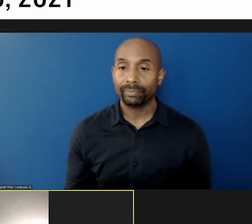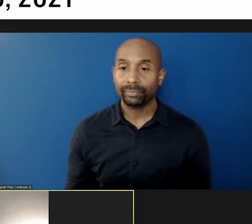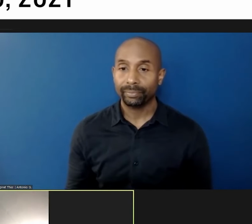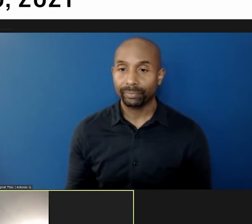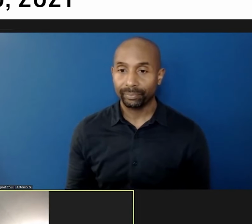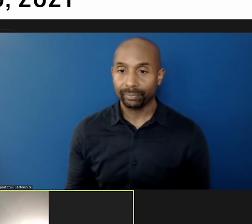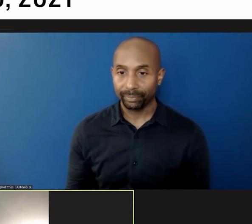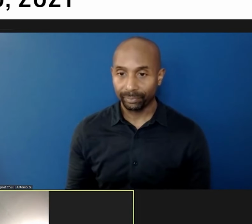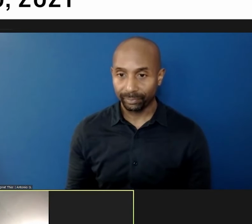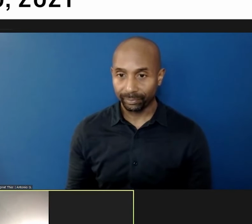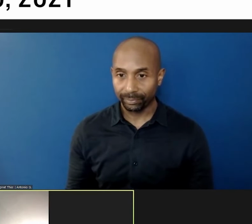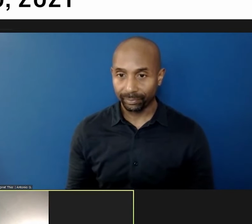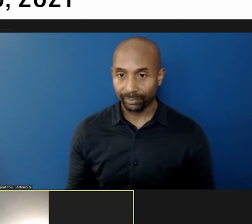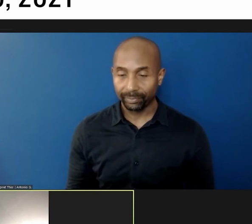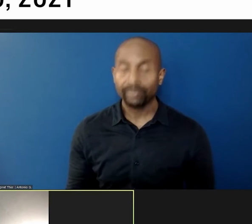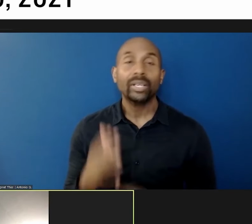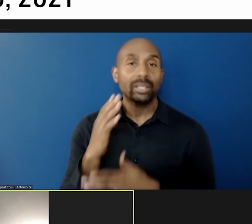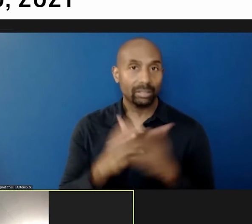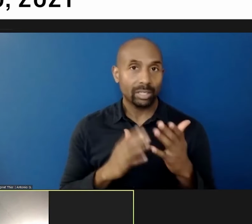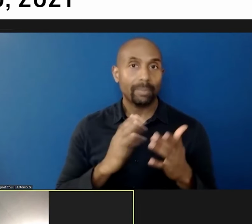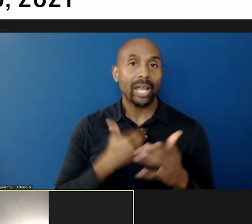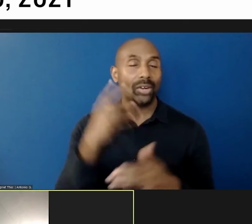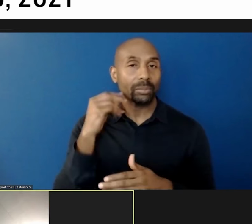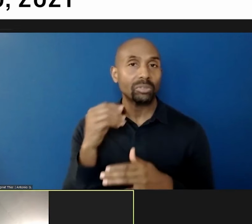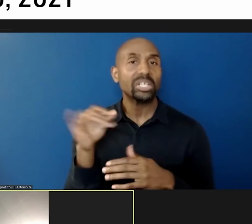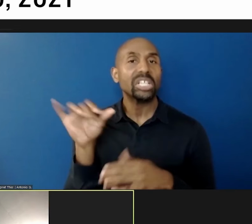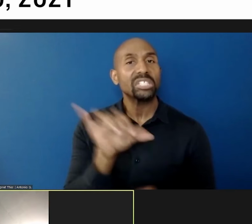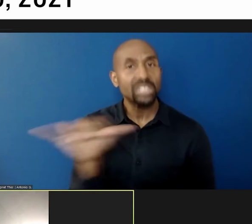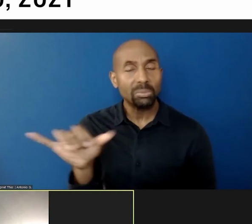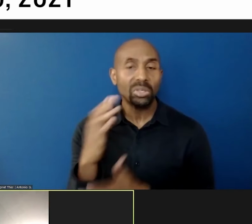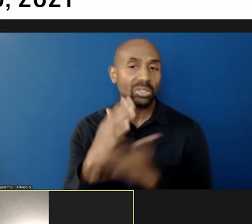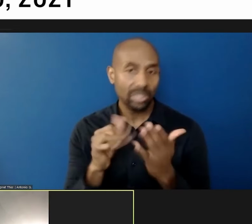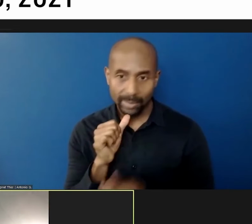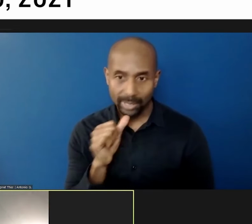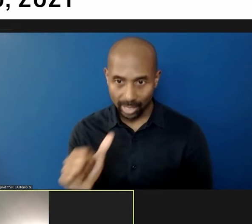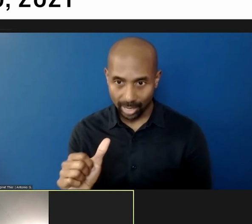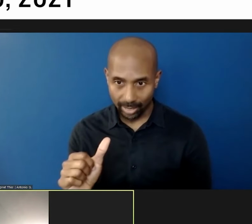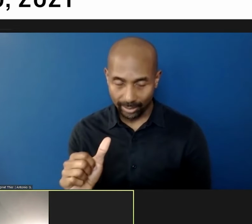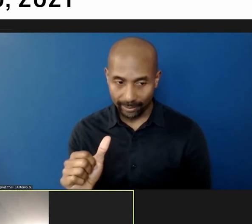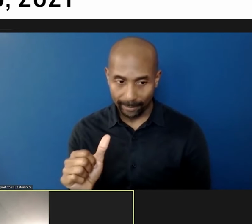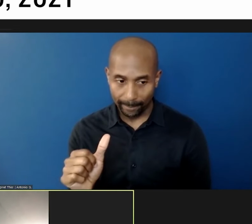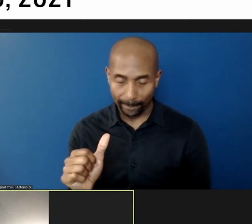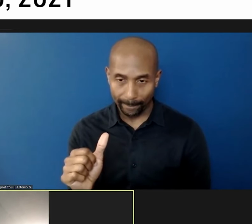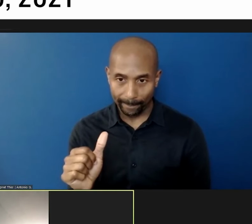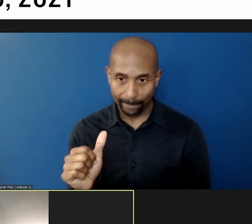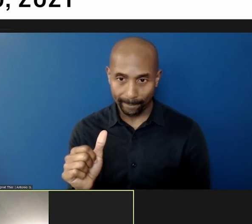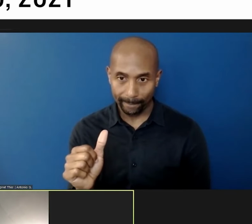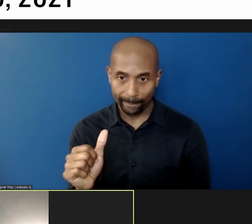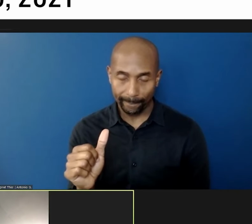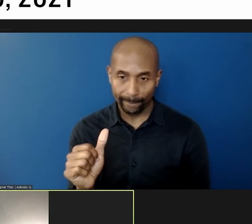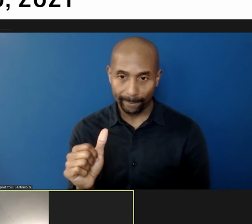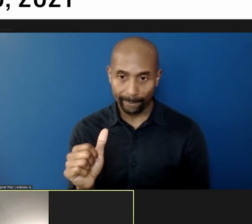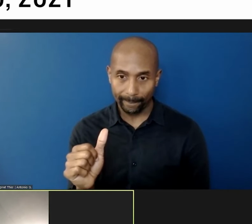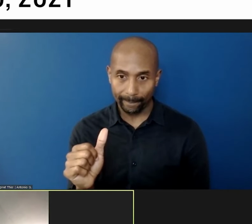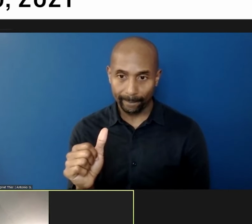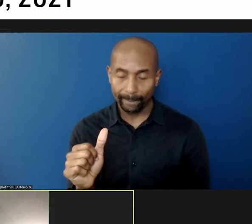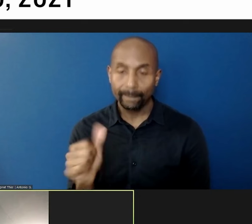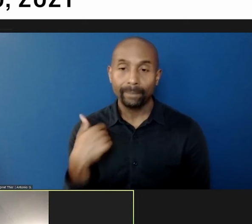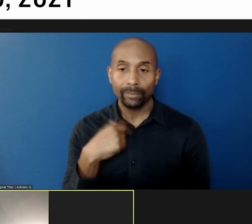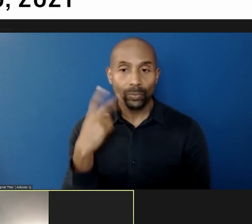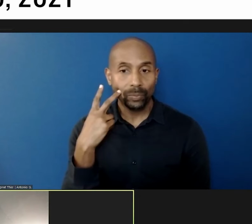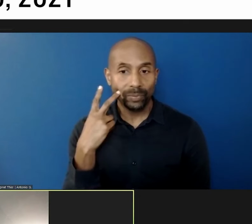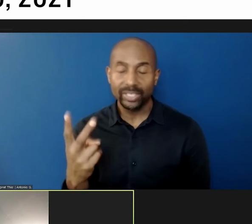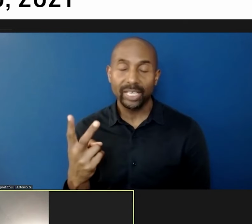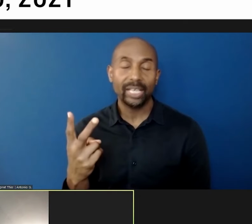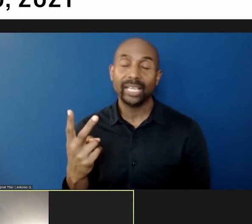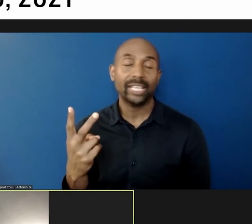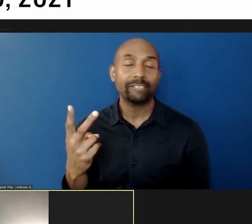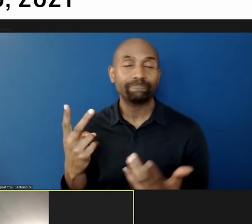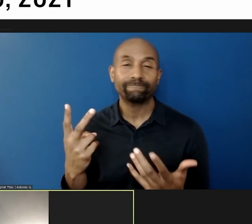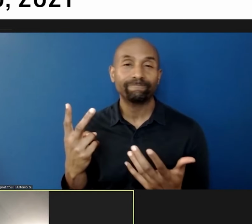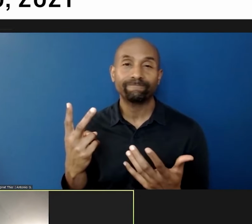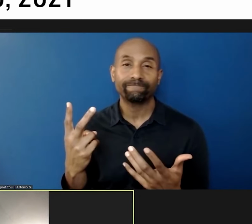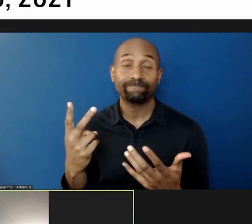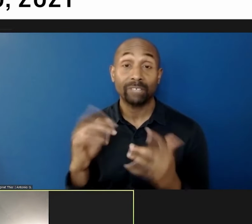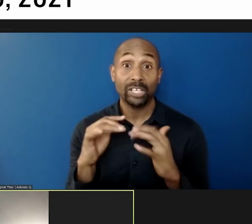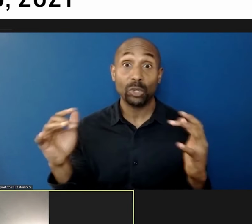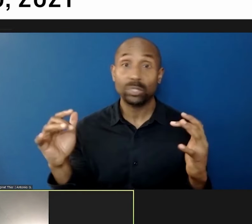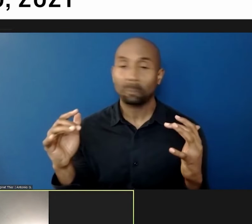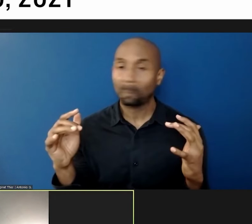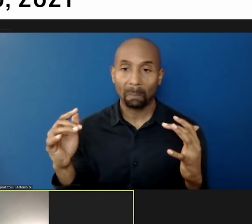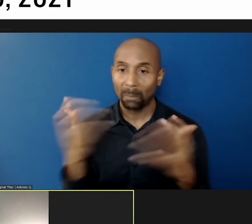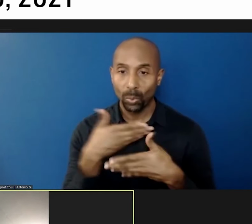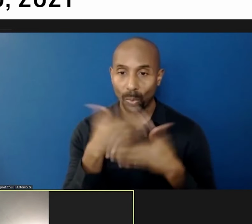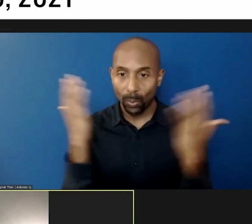sometimes it's not similar, so some of the things that we've been seeing the lack of